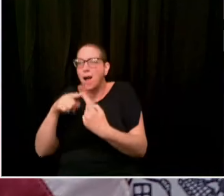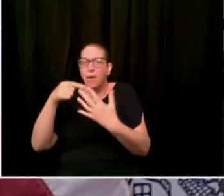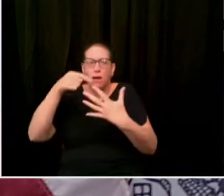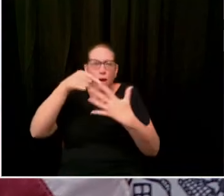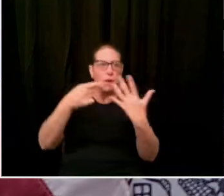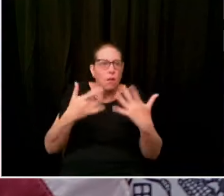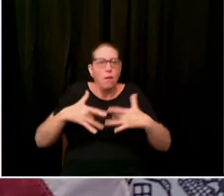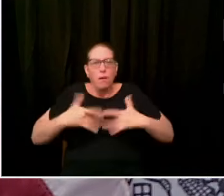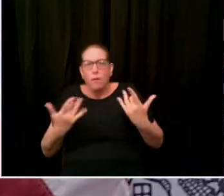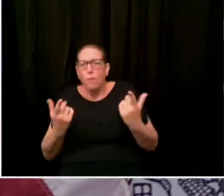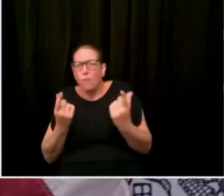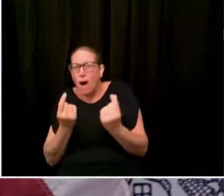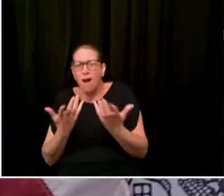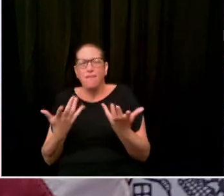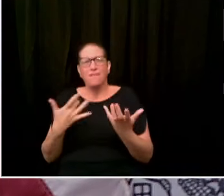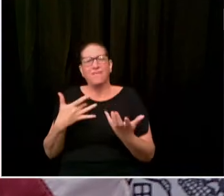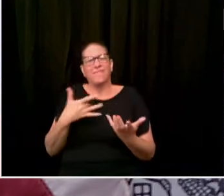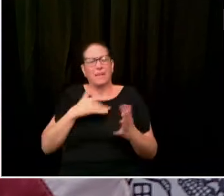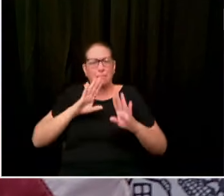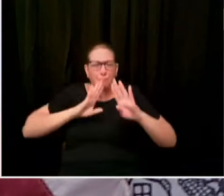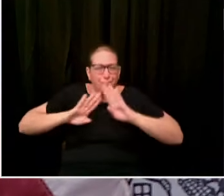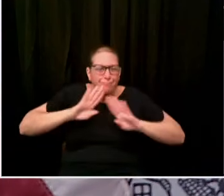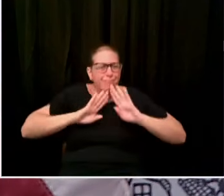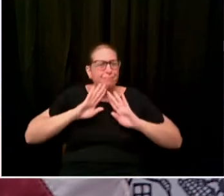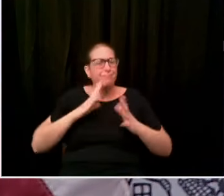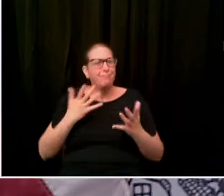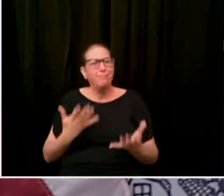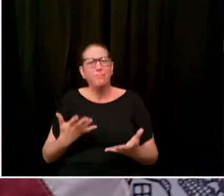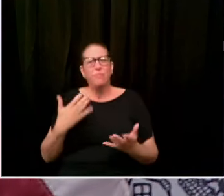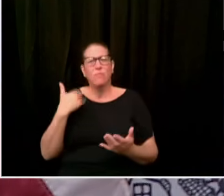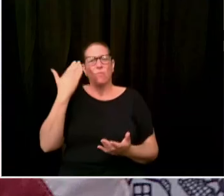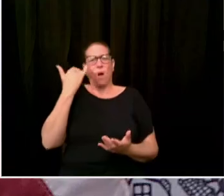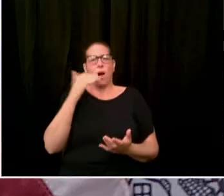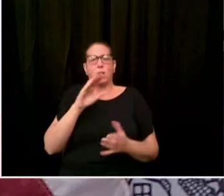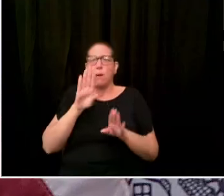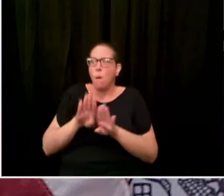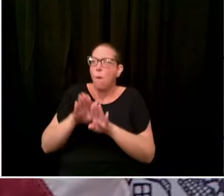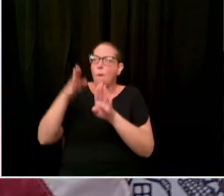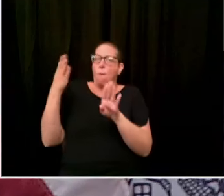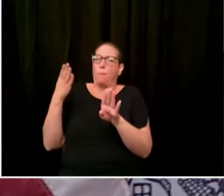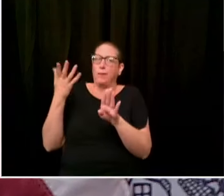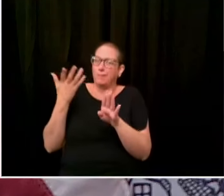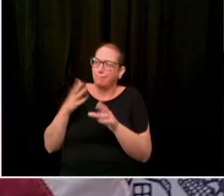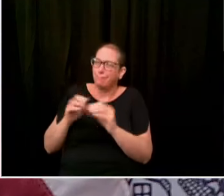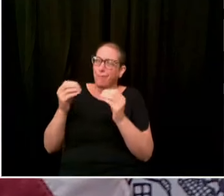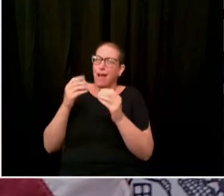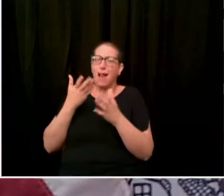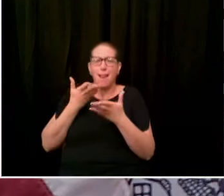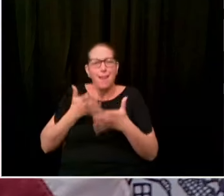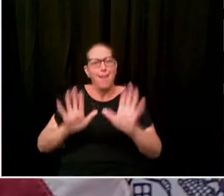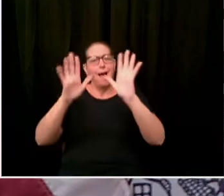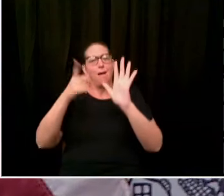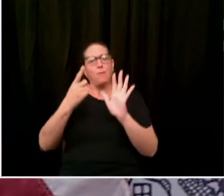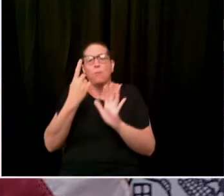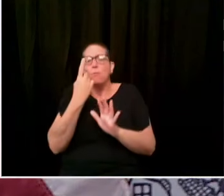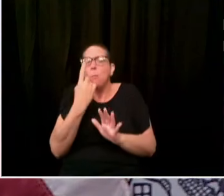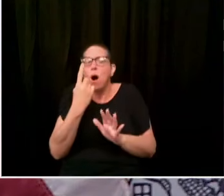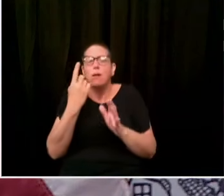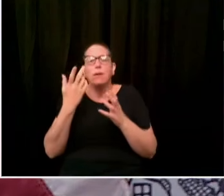DO NOT KNOW AS TO WHEN THEY WOULD BE ABLE TO REOPEN EVEN WITH SOME RESTRICTIONS, IF IT'S LETTING ONE